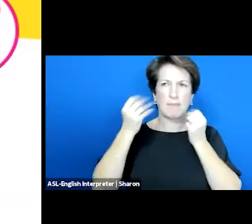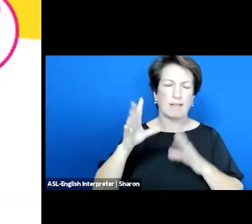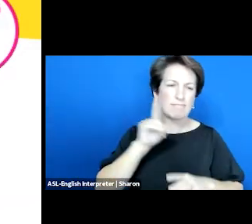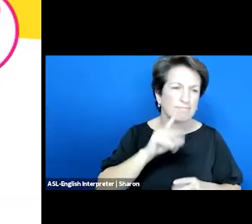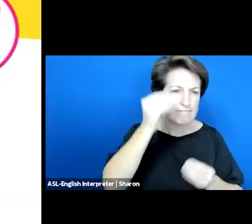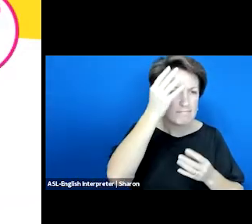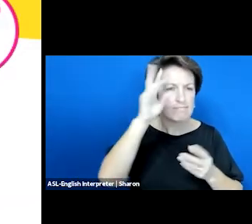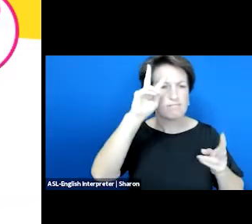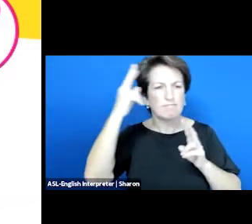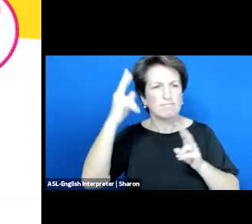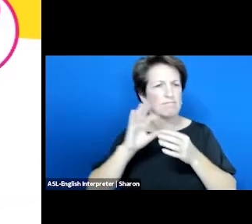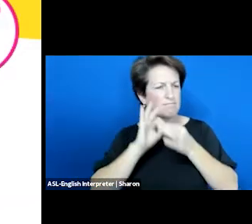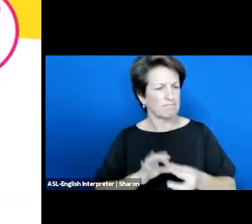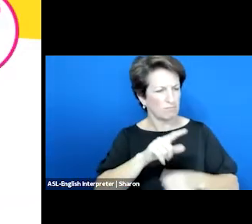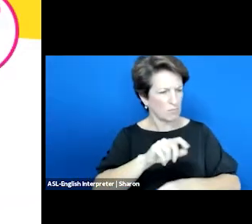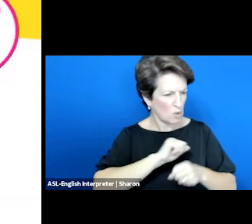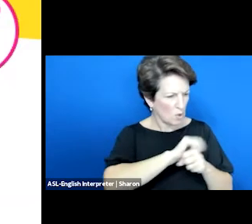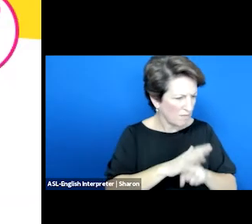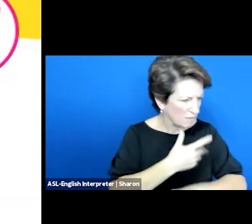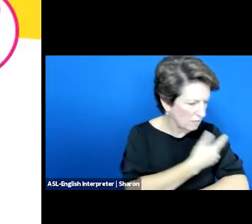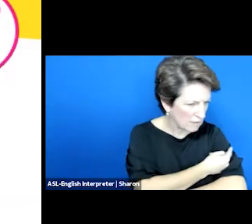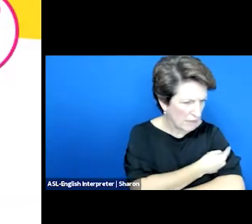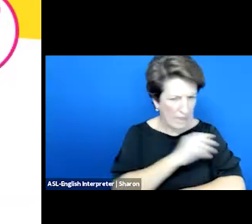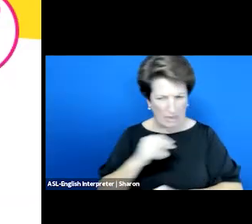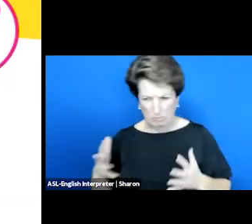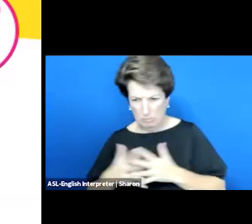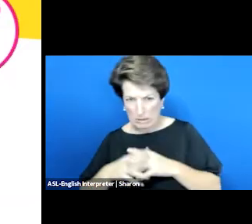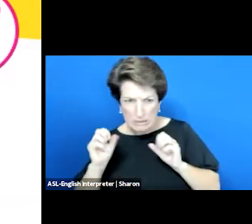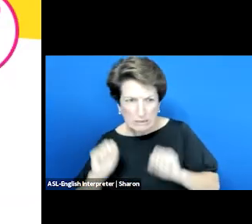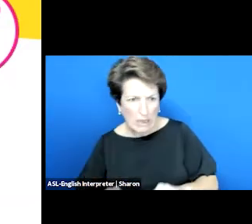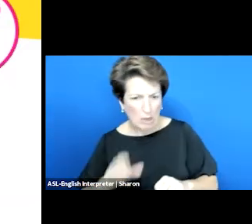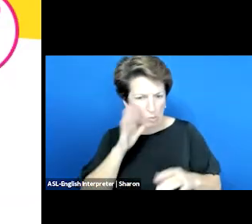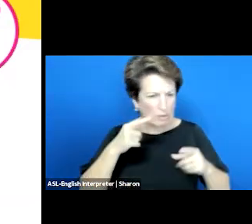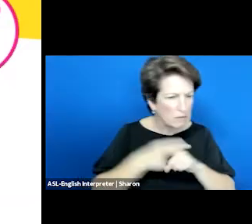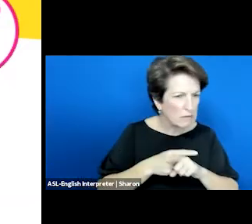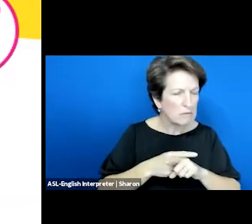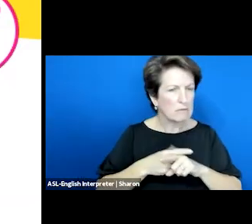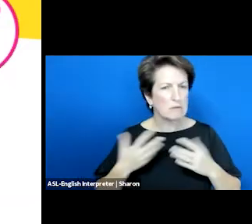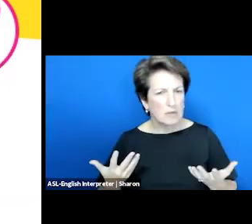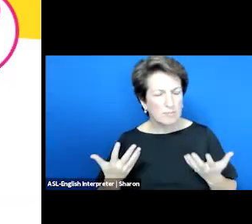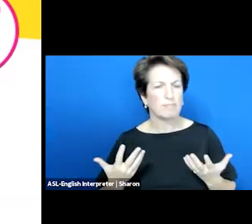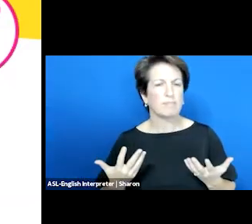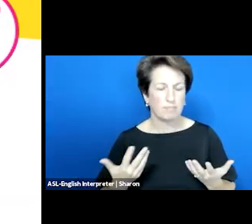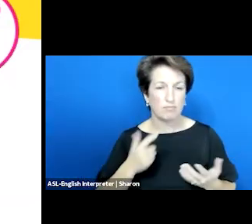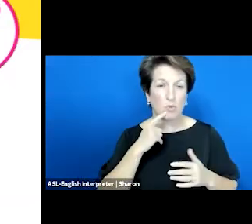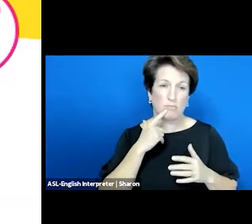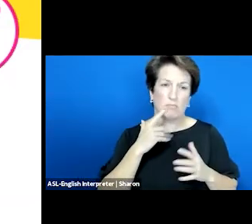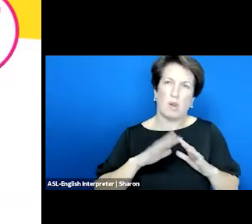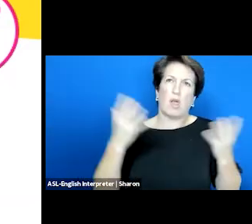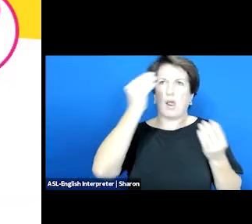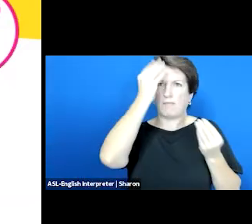unfortunately we are seeing a lot of people that are still ending up in hospital, in ICU, primarily due to being unvaccinated. This is line here, the title is COVID